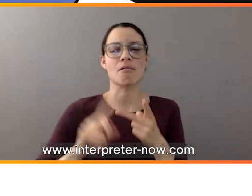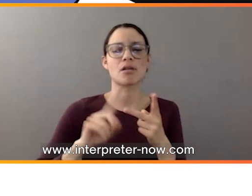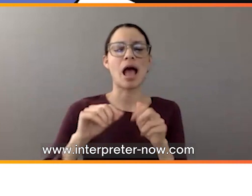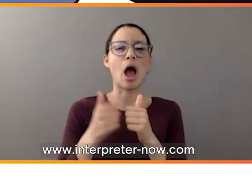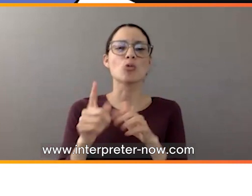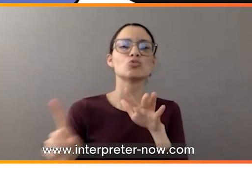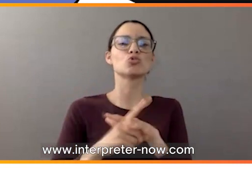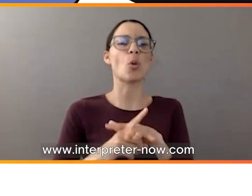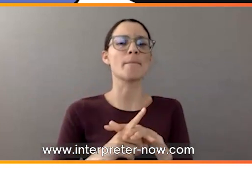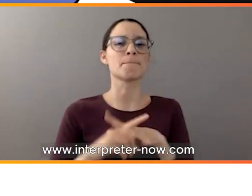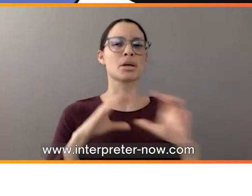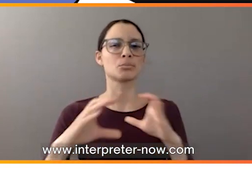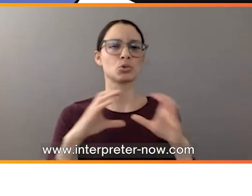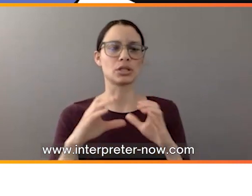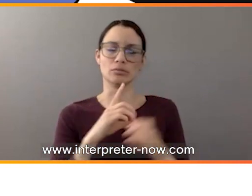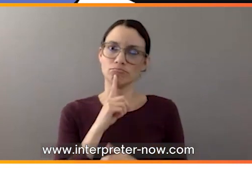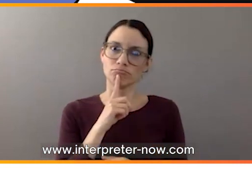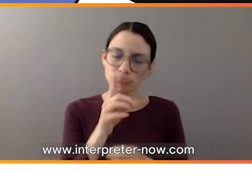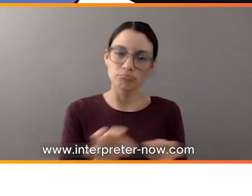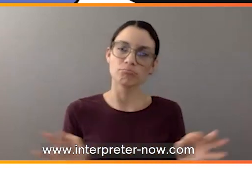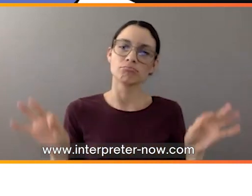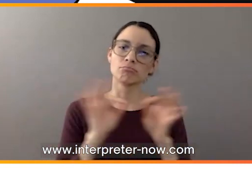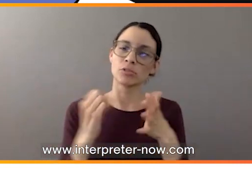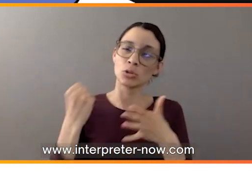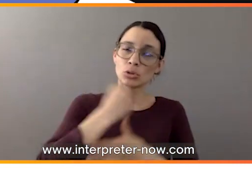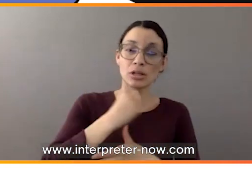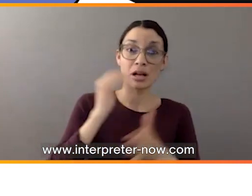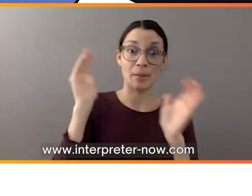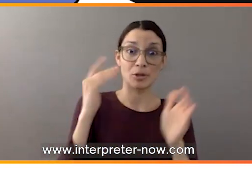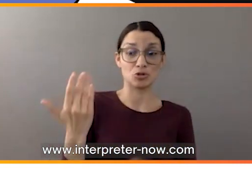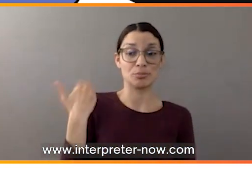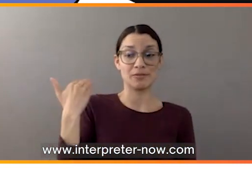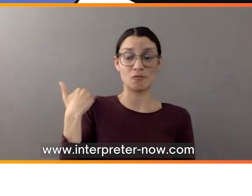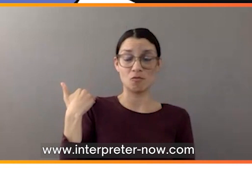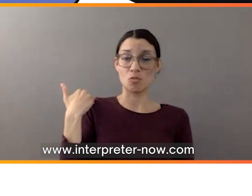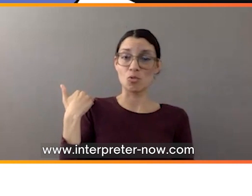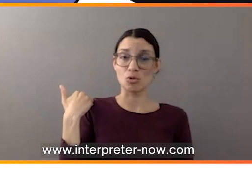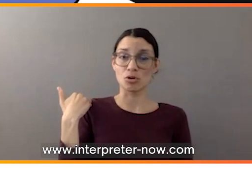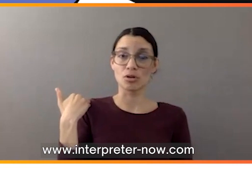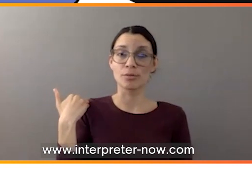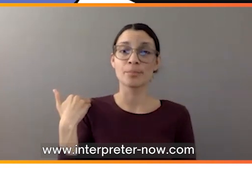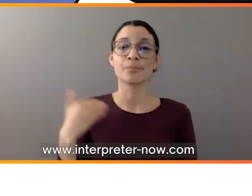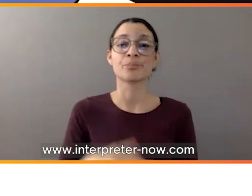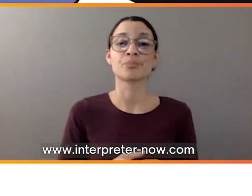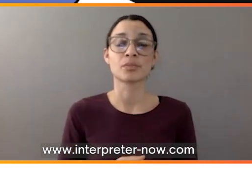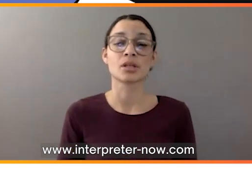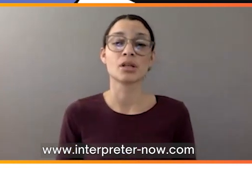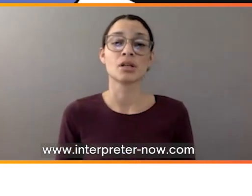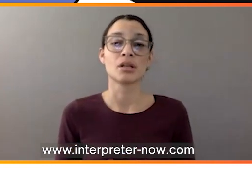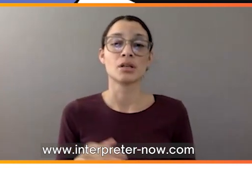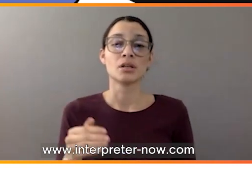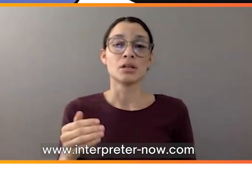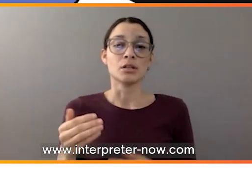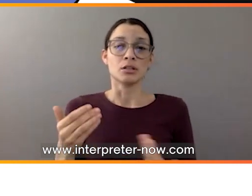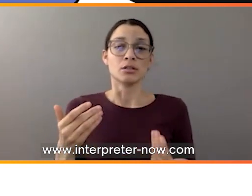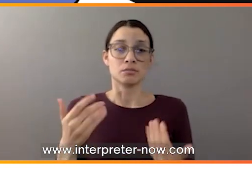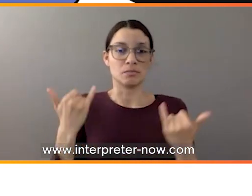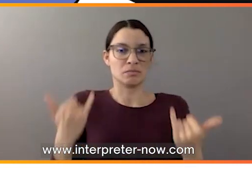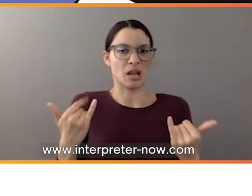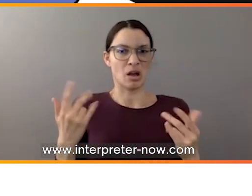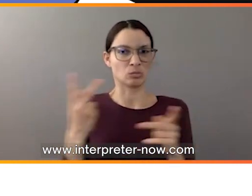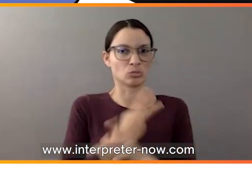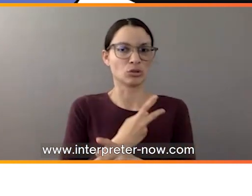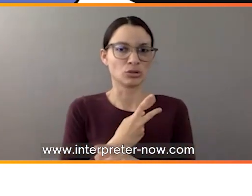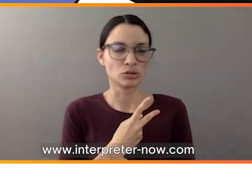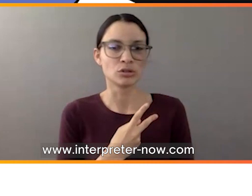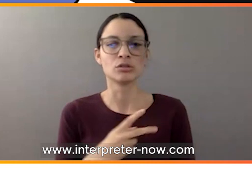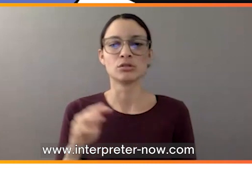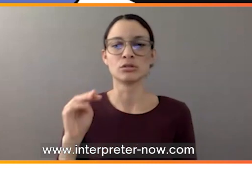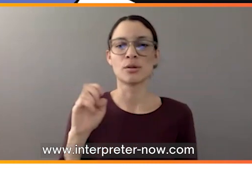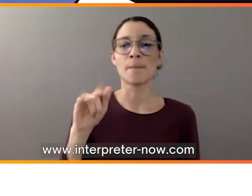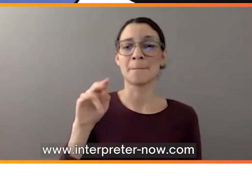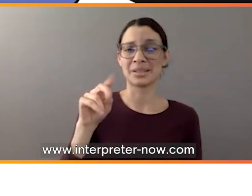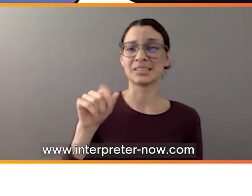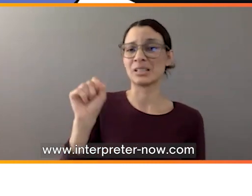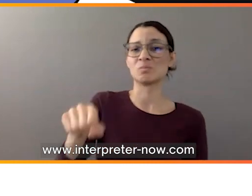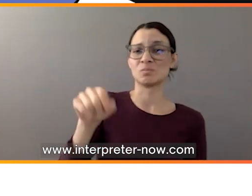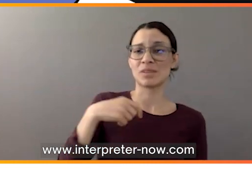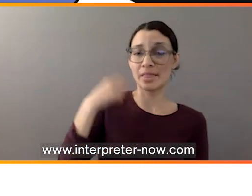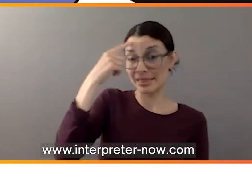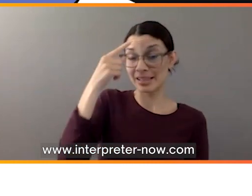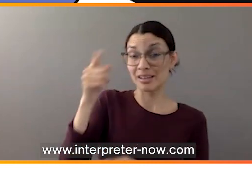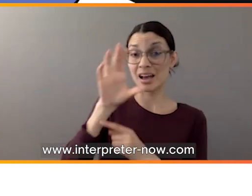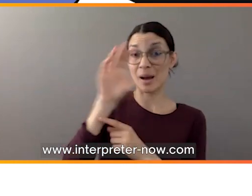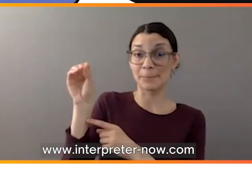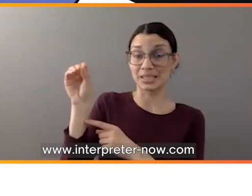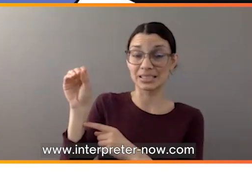I think, on the leadership side, on the HR DEI side, and on the hiring manager side,